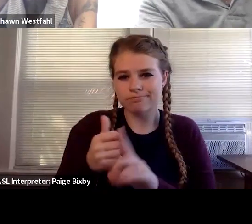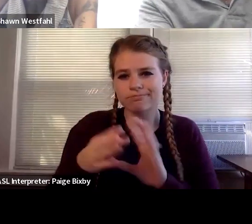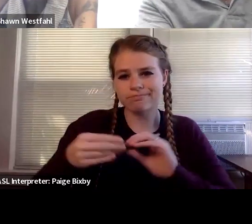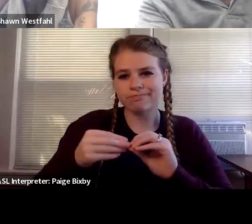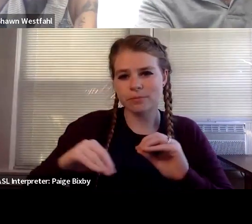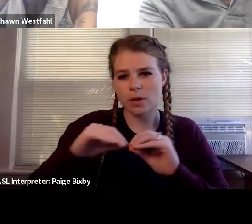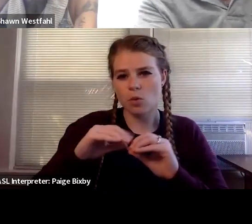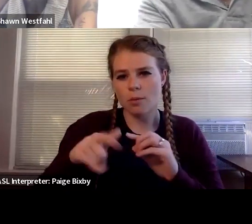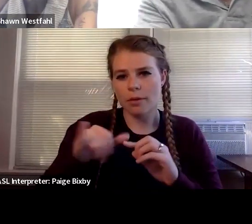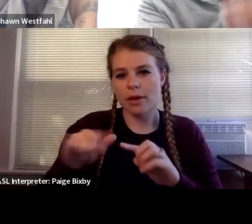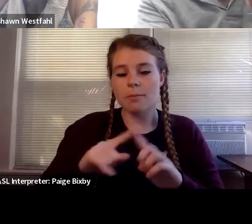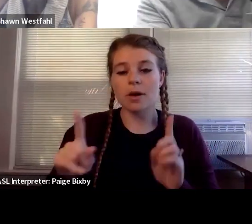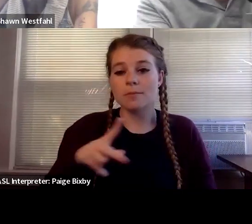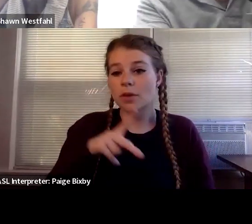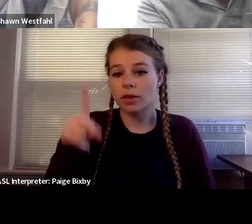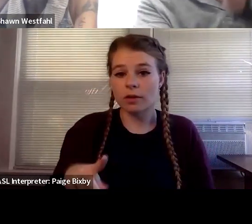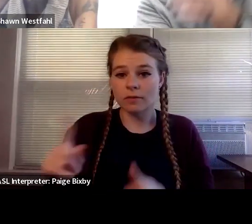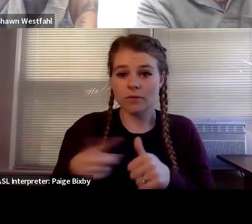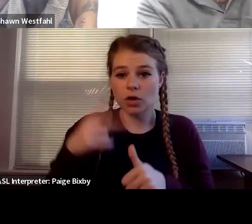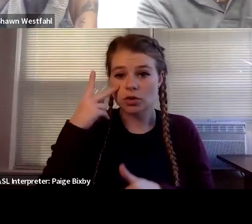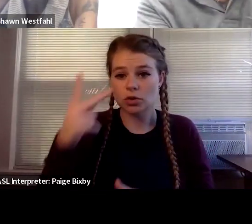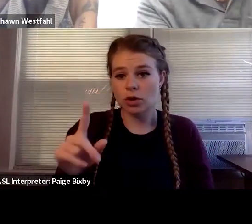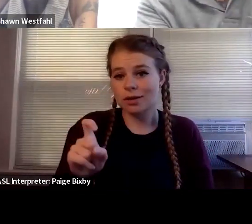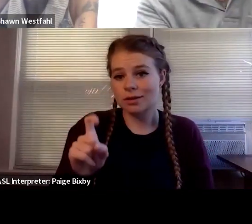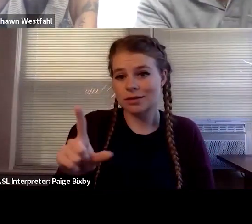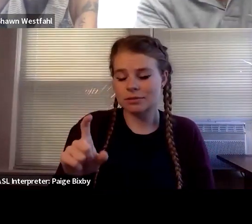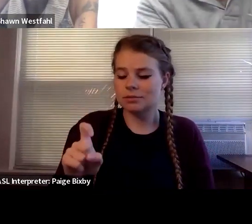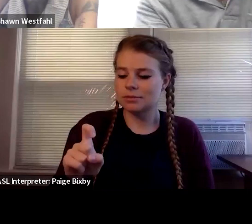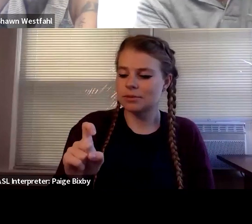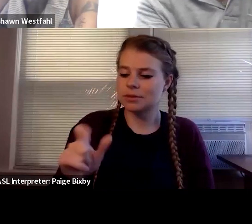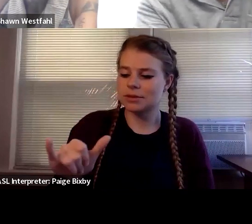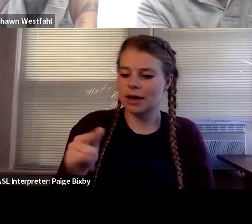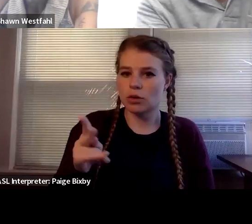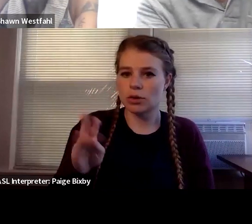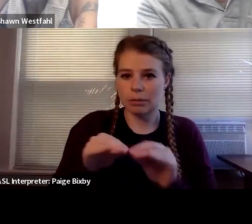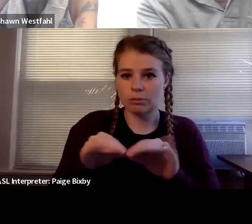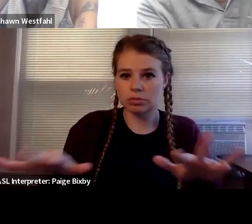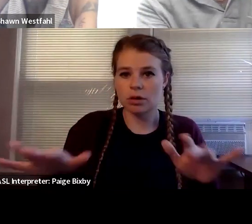when we first had xylazine on the scene, and we didn't know what was happening, people were giving a ton of Narcan